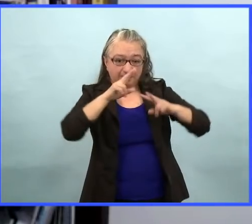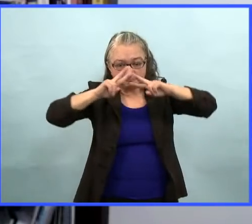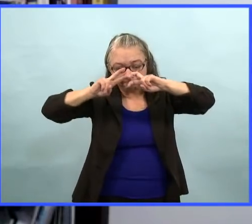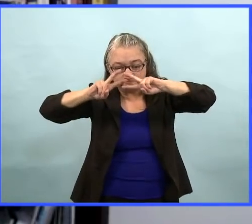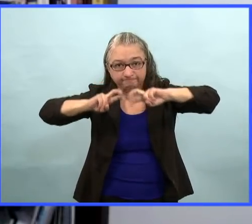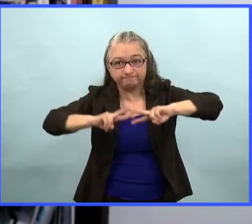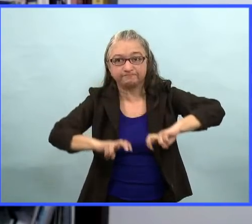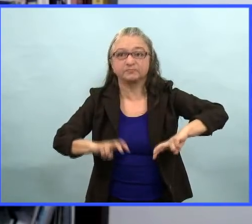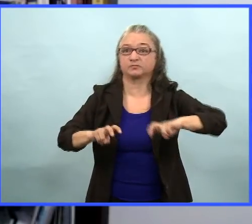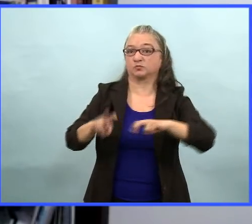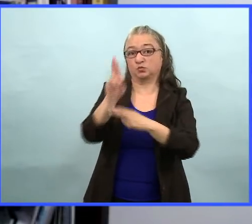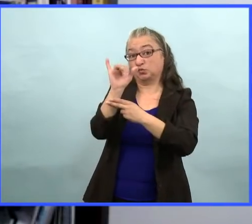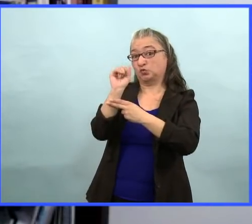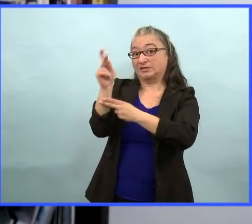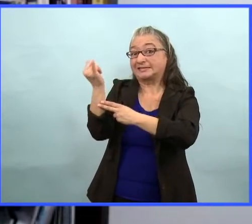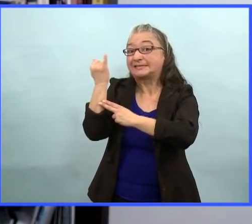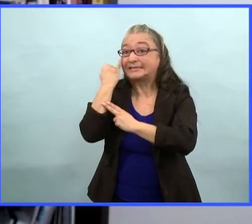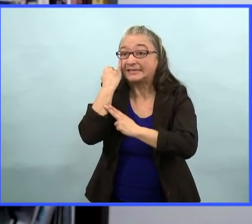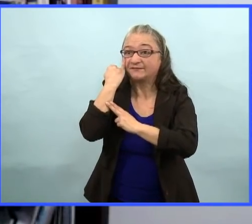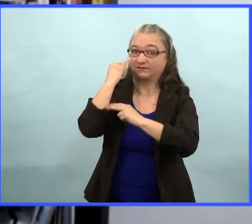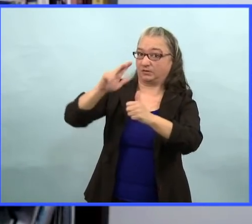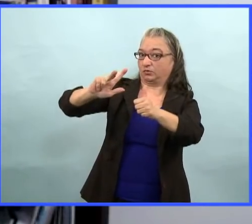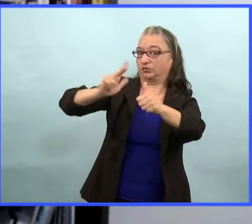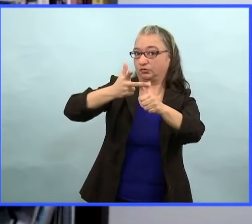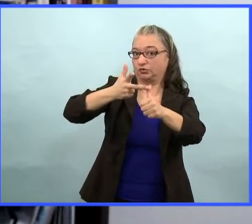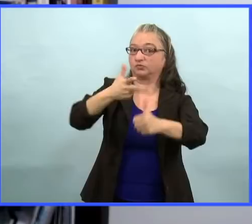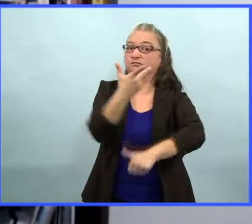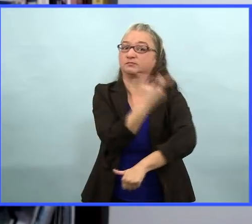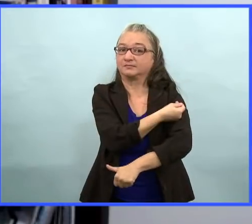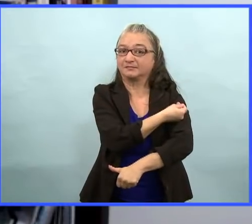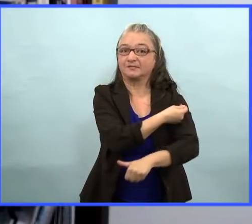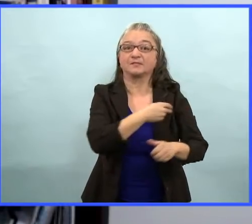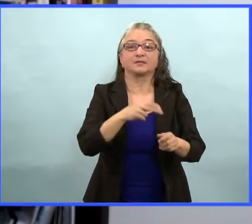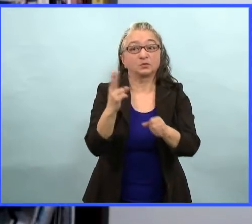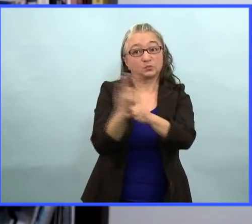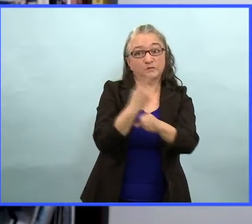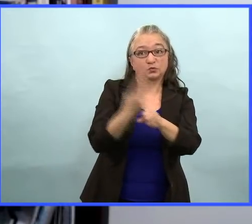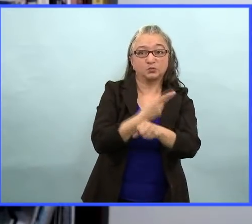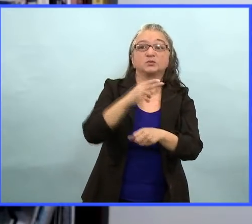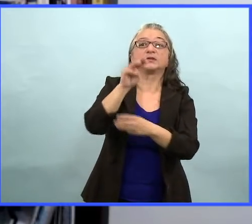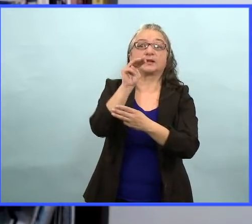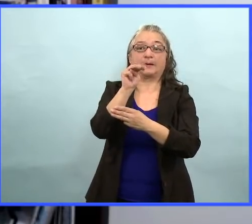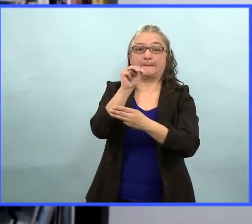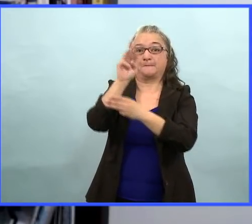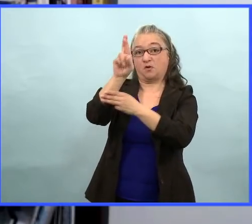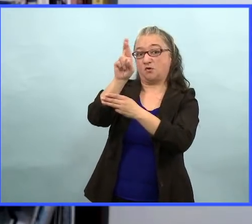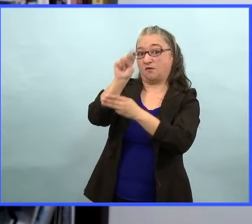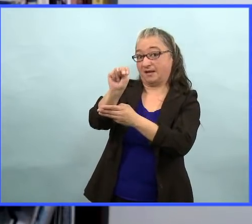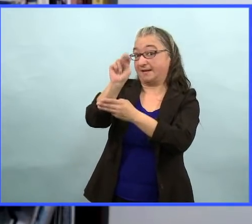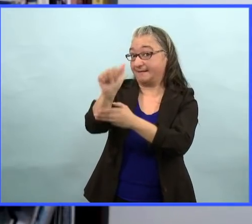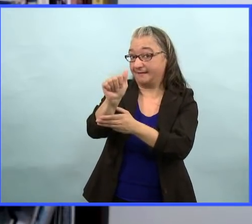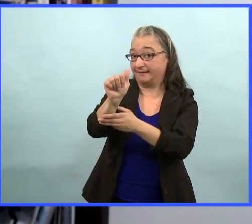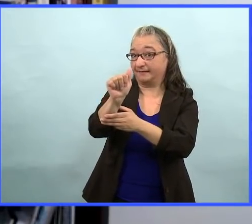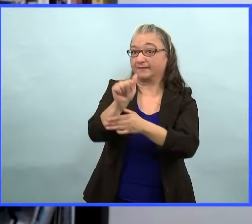dose of mrna copa19 vaccine and teens including the rare risk of myocarditis and pericarditis